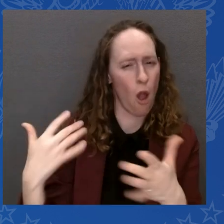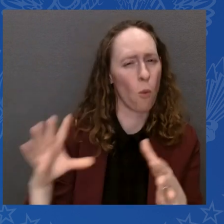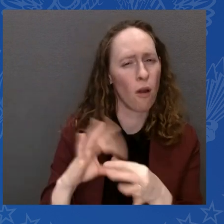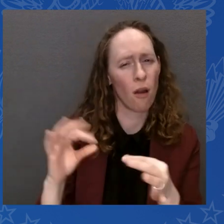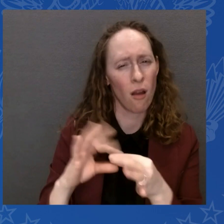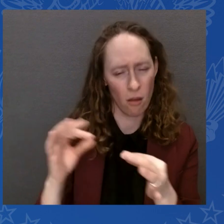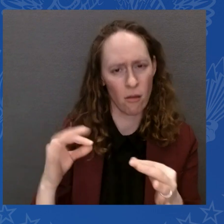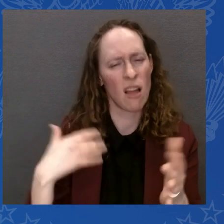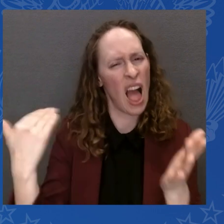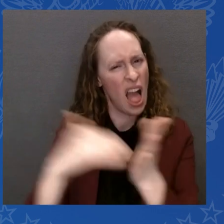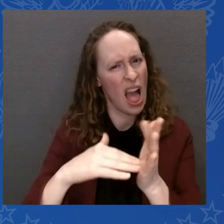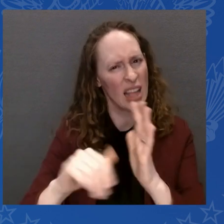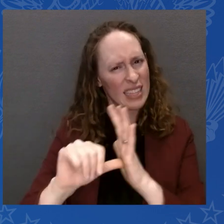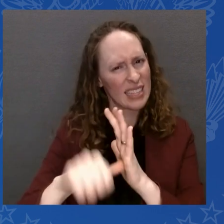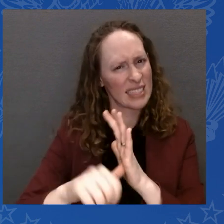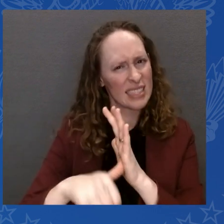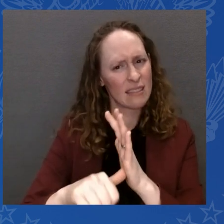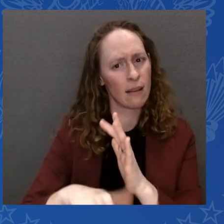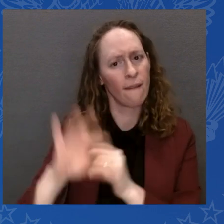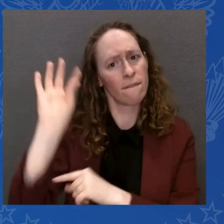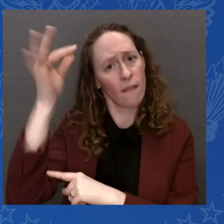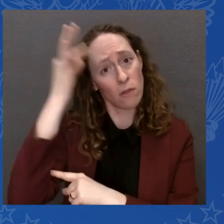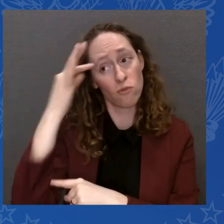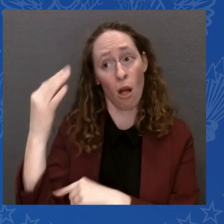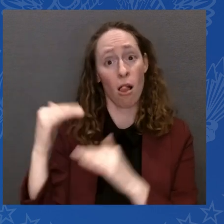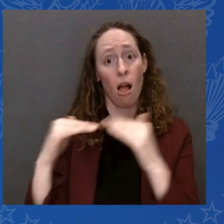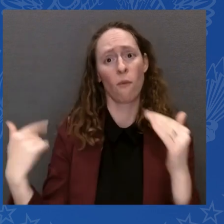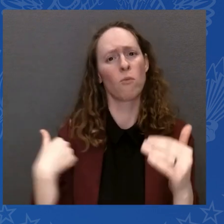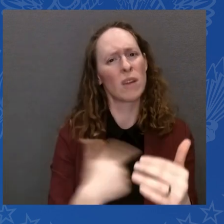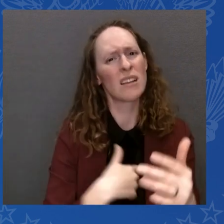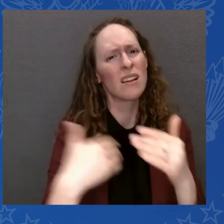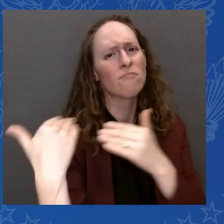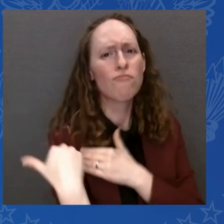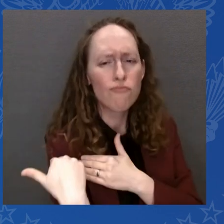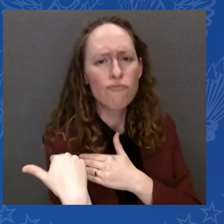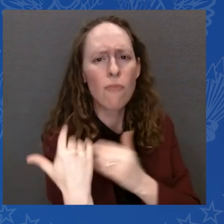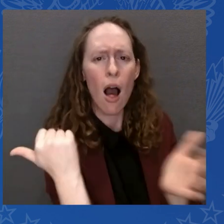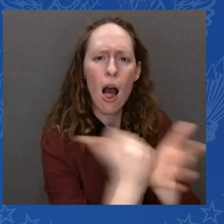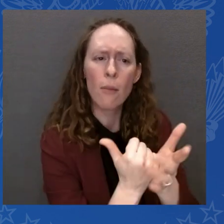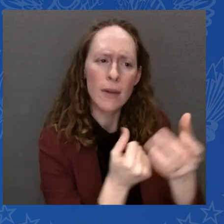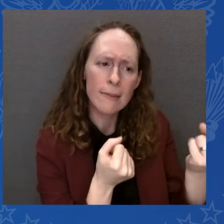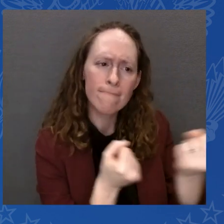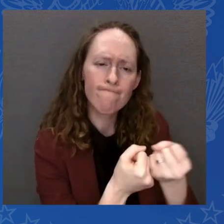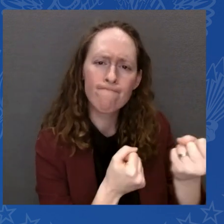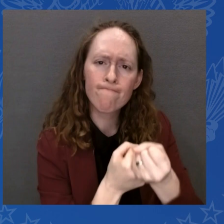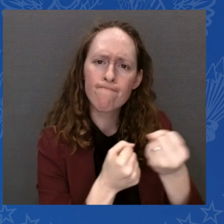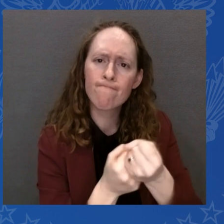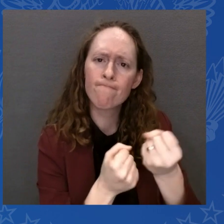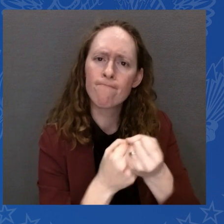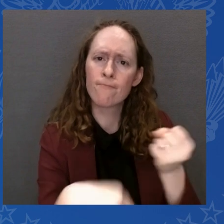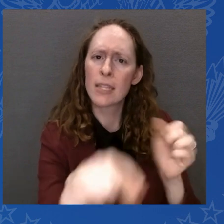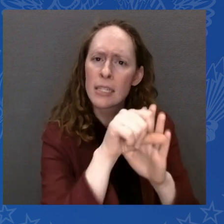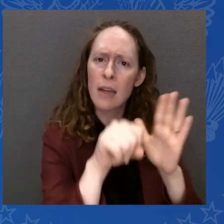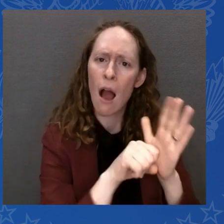and local officials, the first responders for all that you have done and all you have been dealing with